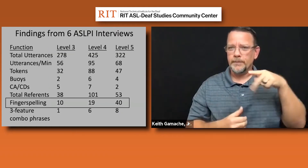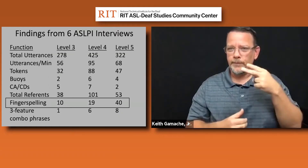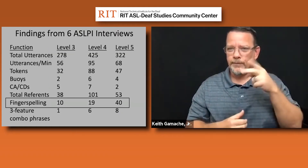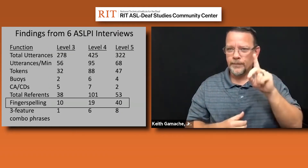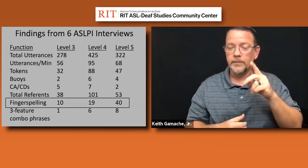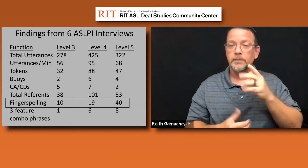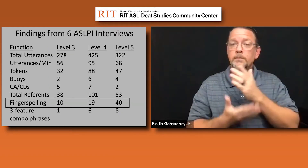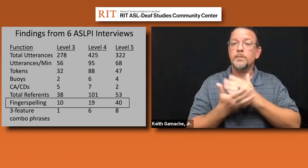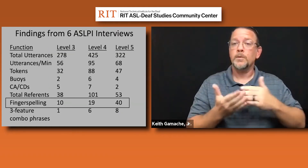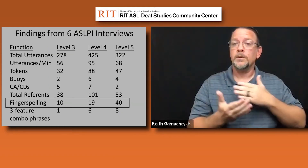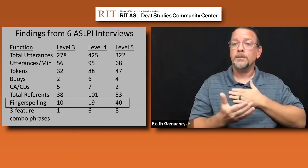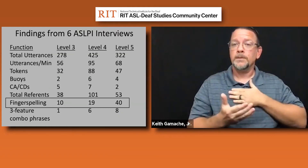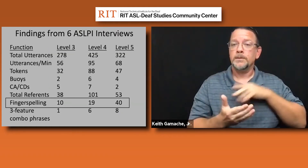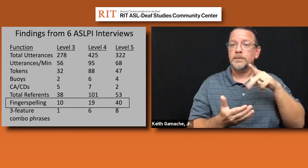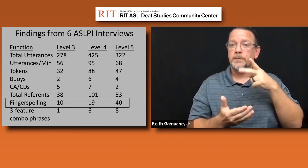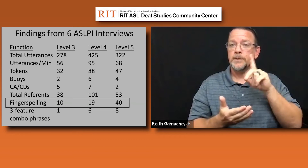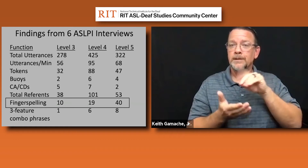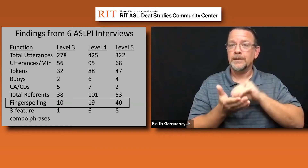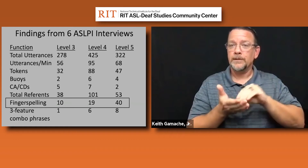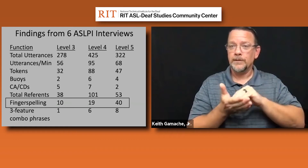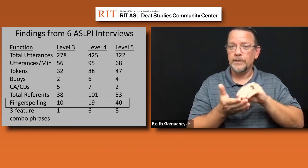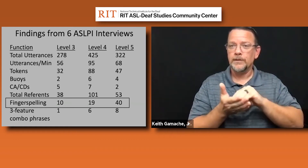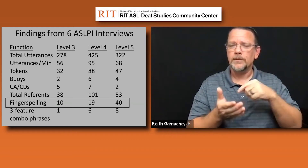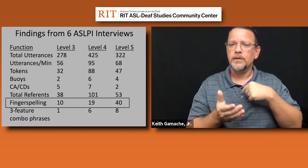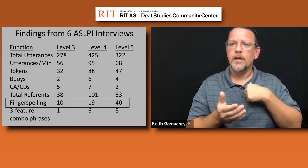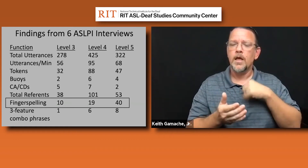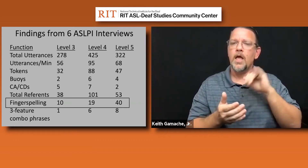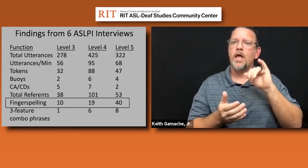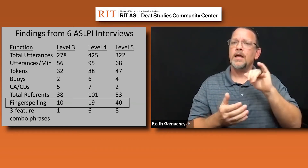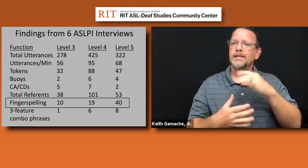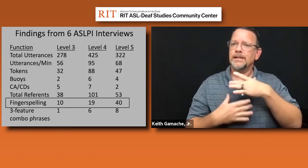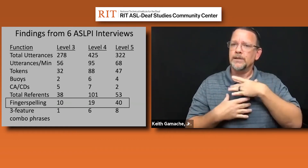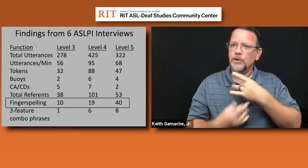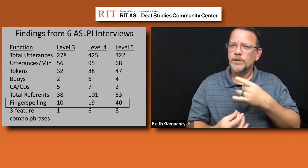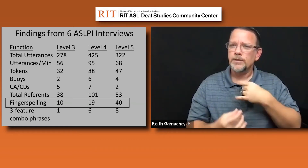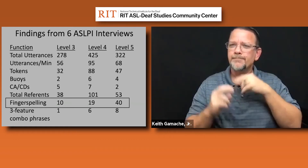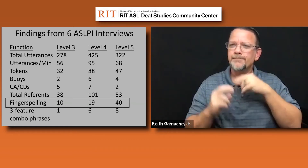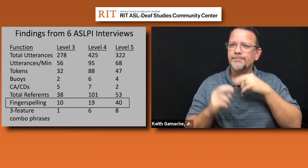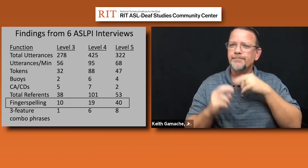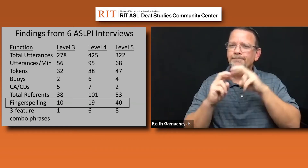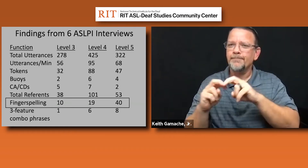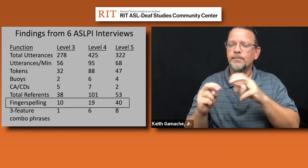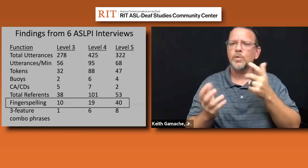of my PhD dissertation work is focused on analyzing